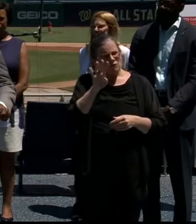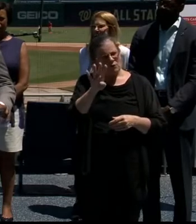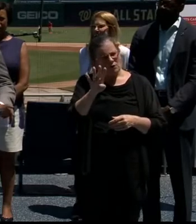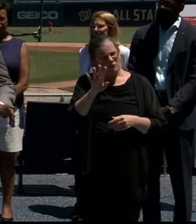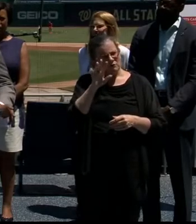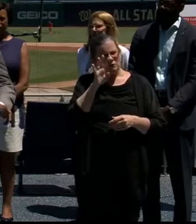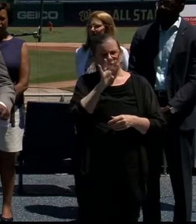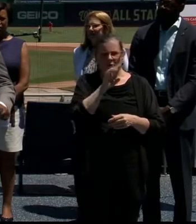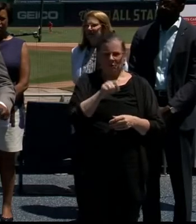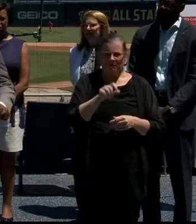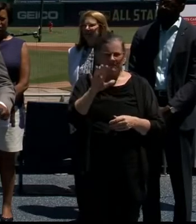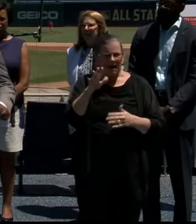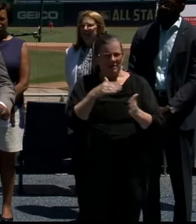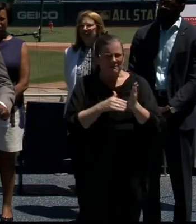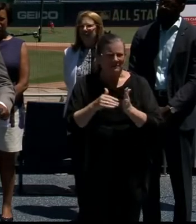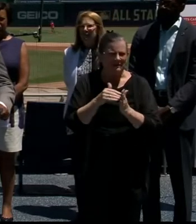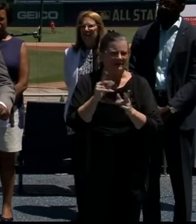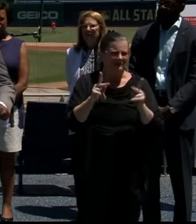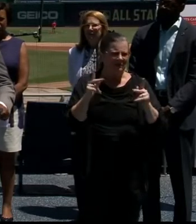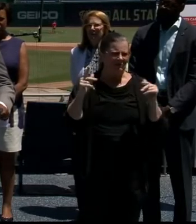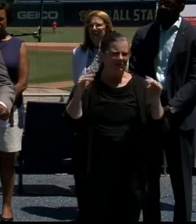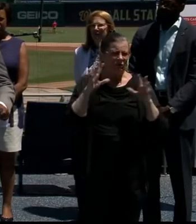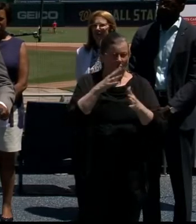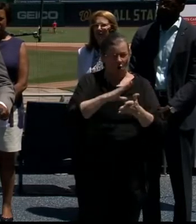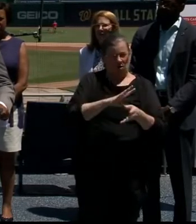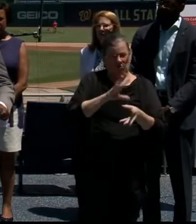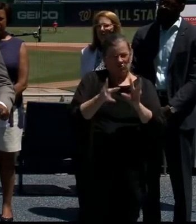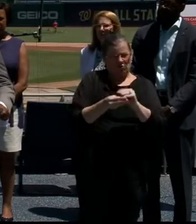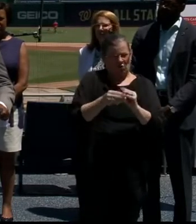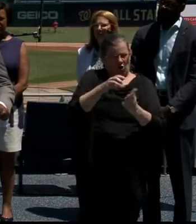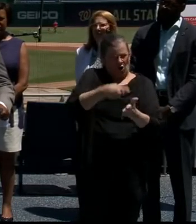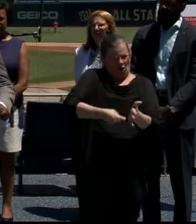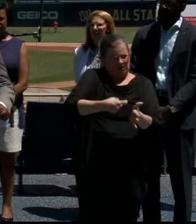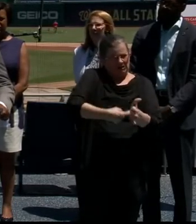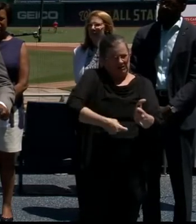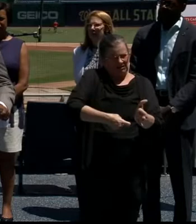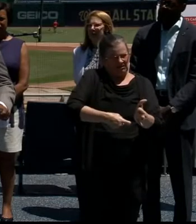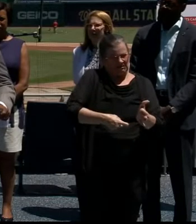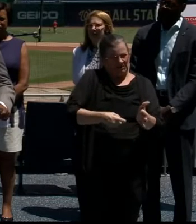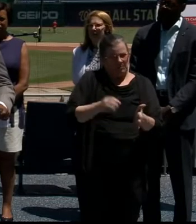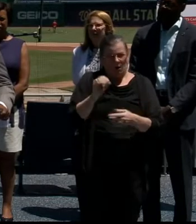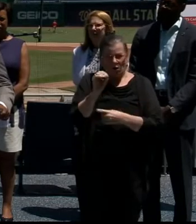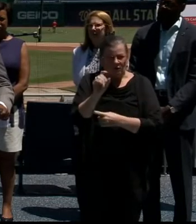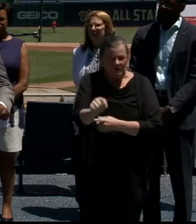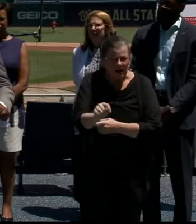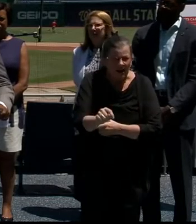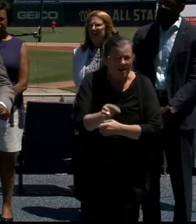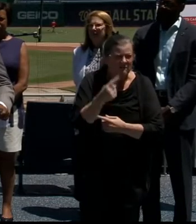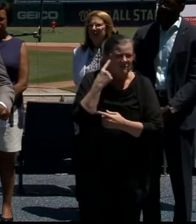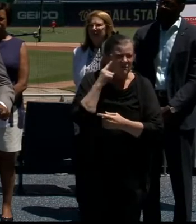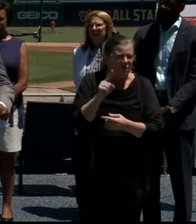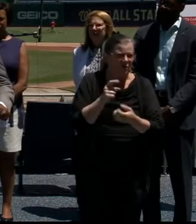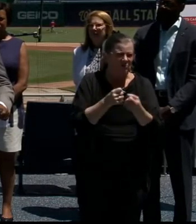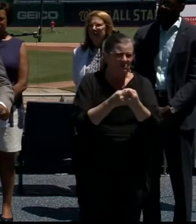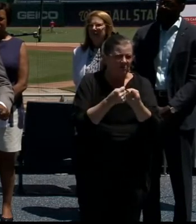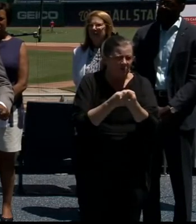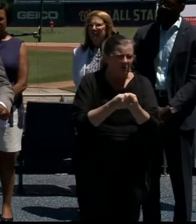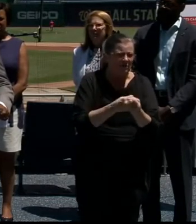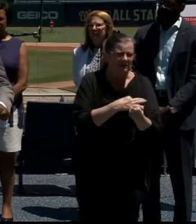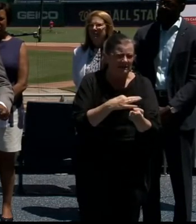COSTS MOST OF THAT FOR OVERTIME AND PERSONNEL DEPLOYMENTS TO SUPPORT THE EVENT AGAINST A $70 MILLION RETURN.